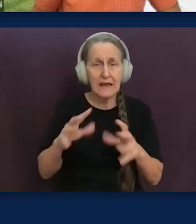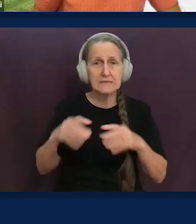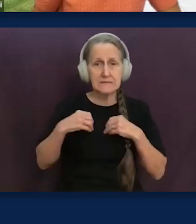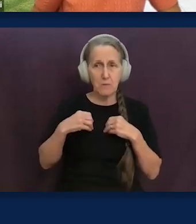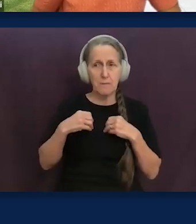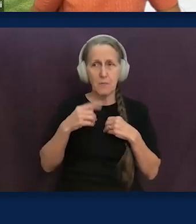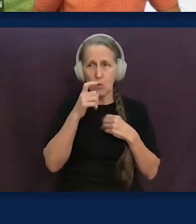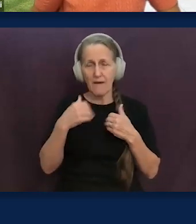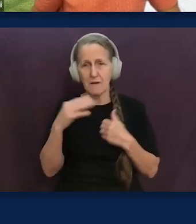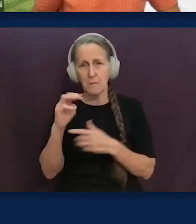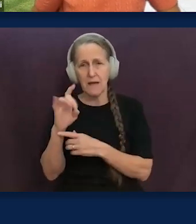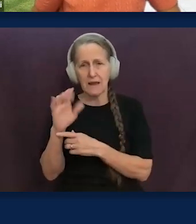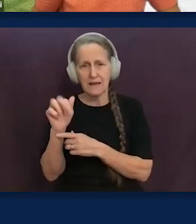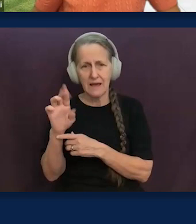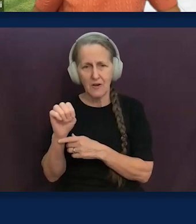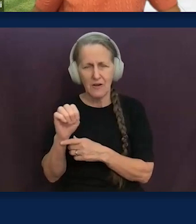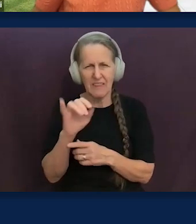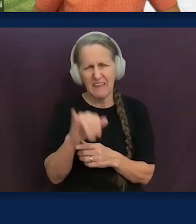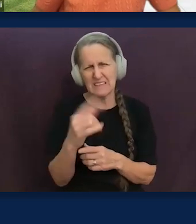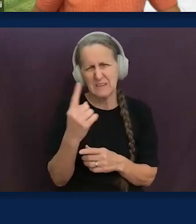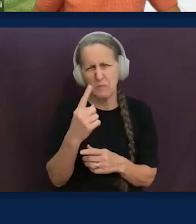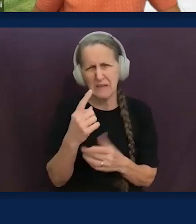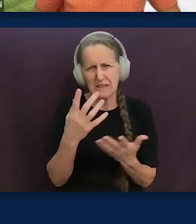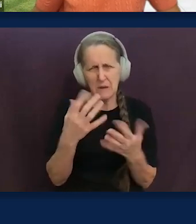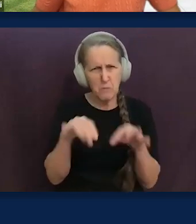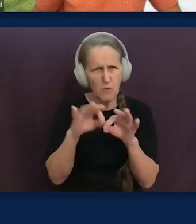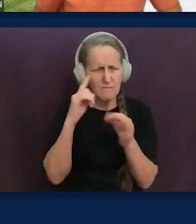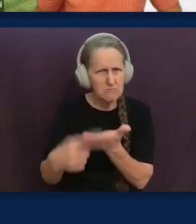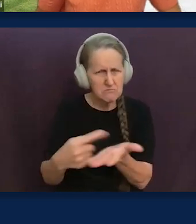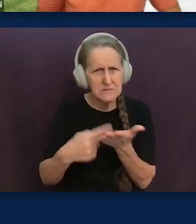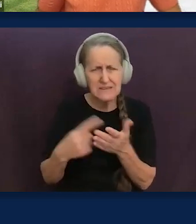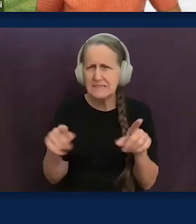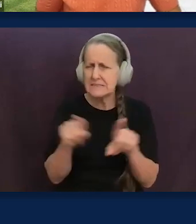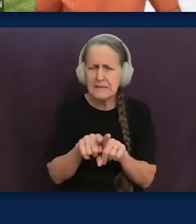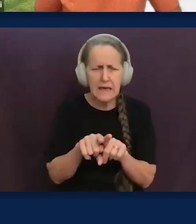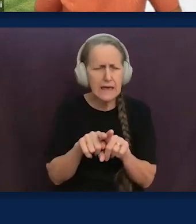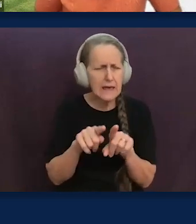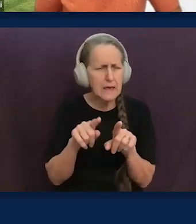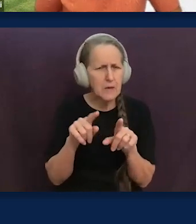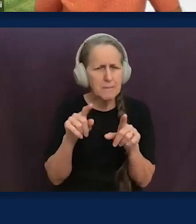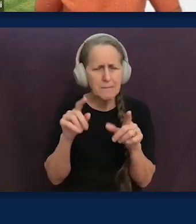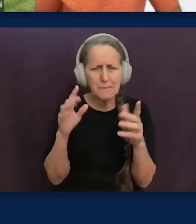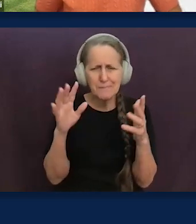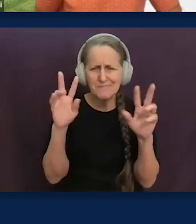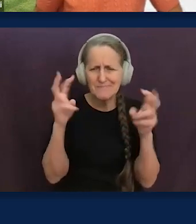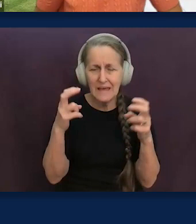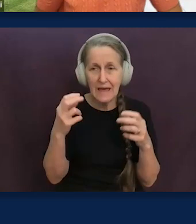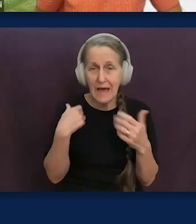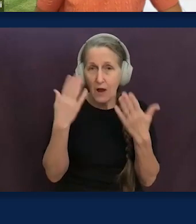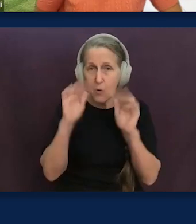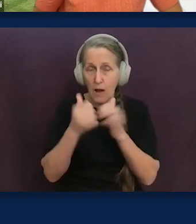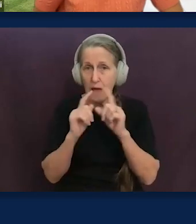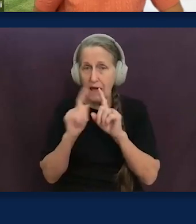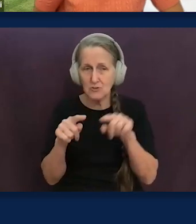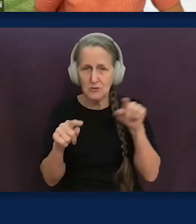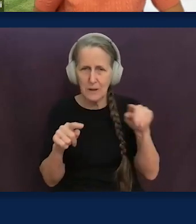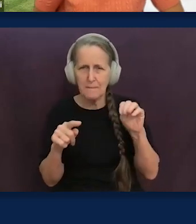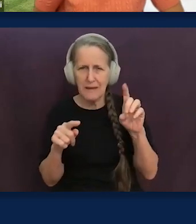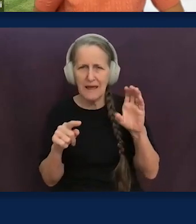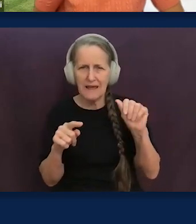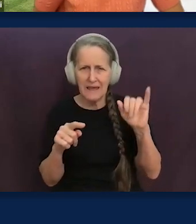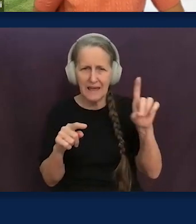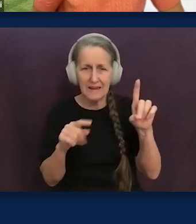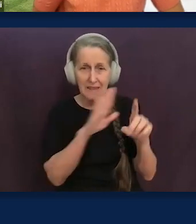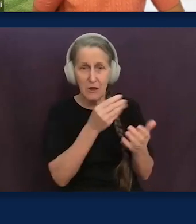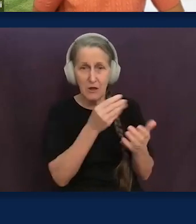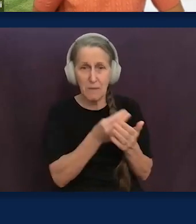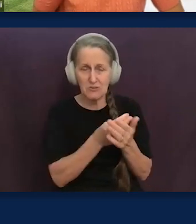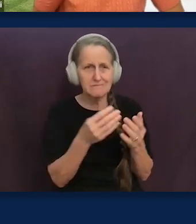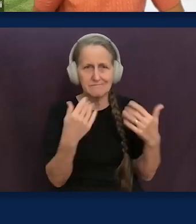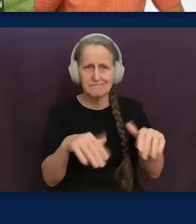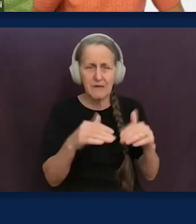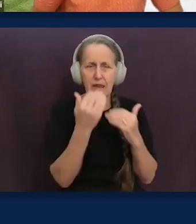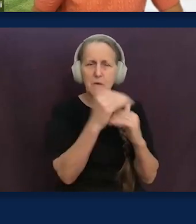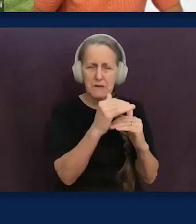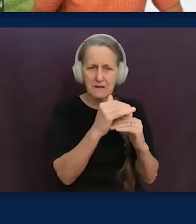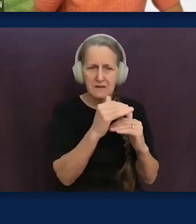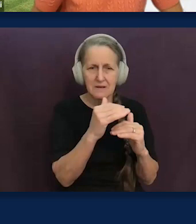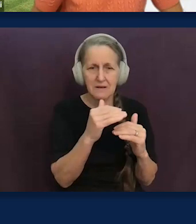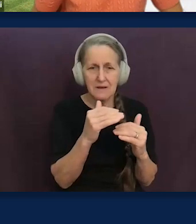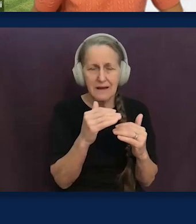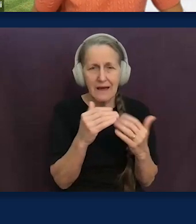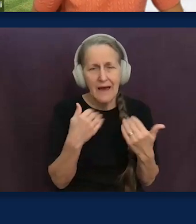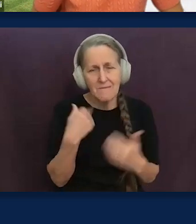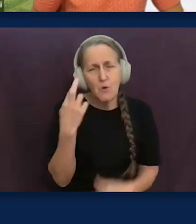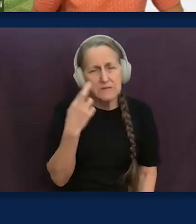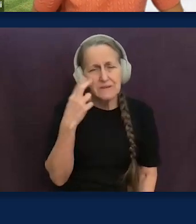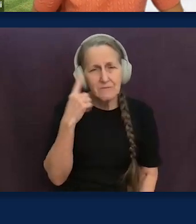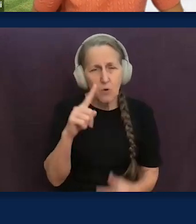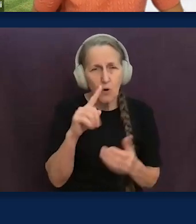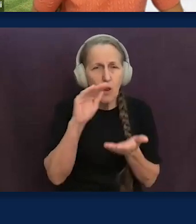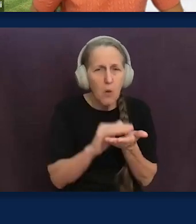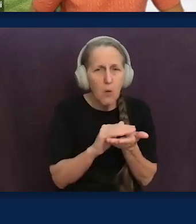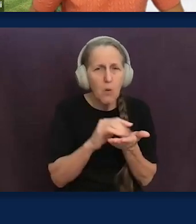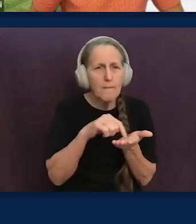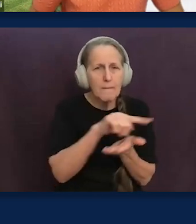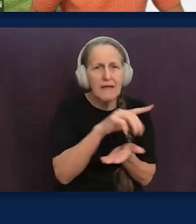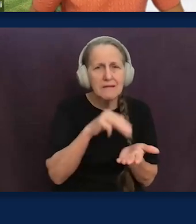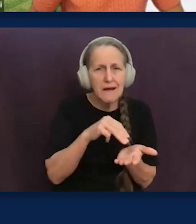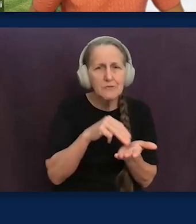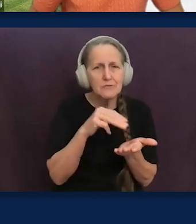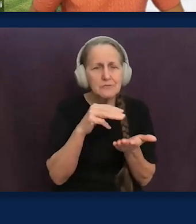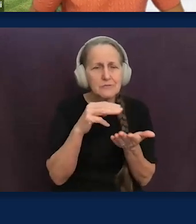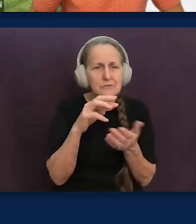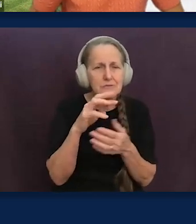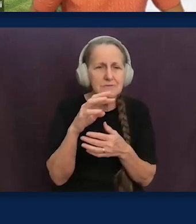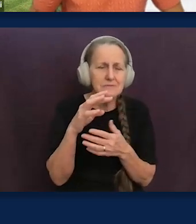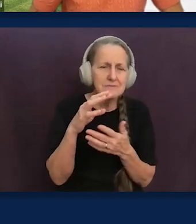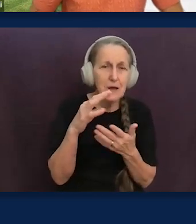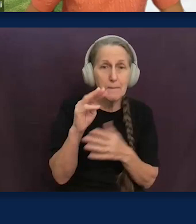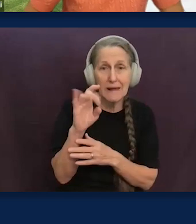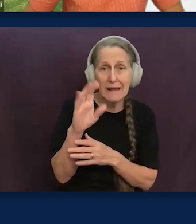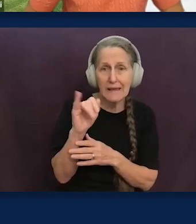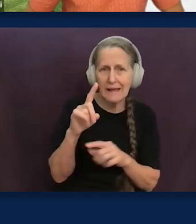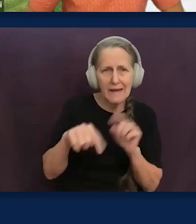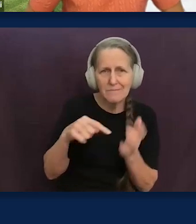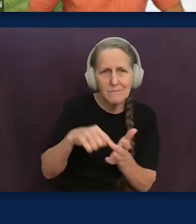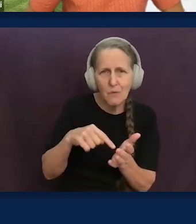That's something that we need to discuss. The same issue exists, and I don't have a good answer for that, for Medicaid. We know the budget for Medicaid is very limited. There is a reason for low reimbursement fees, because Medicaid cannot afford anything more than that.